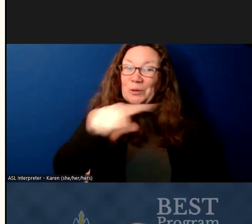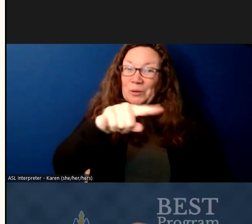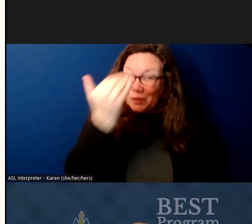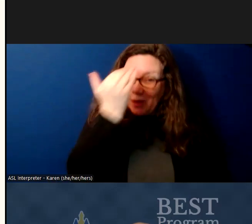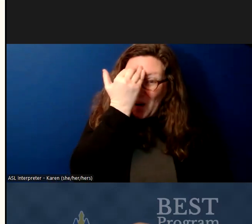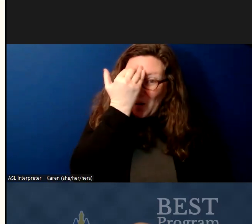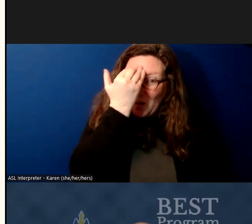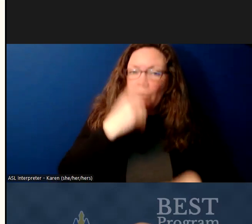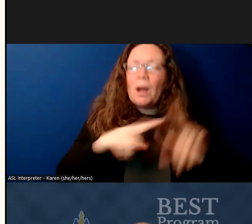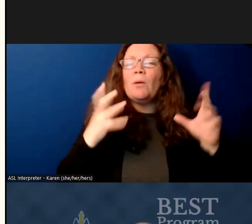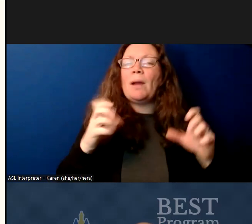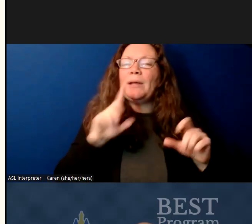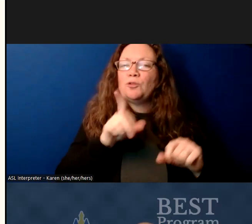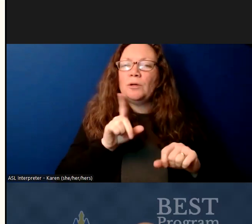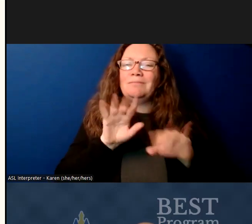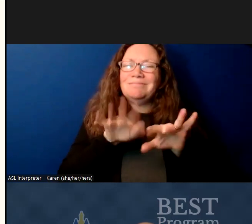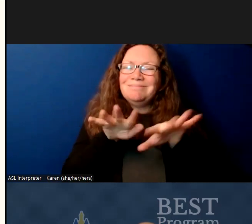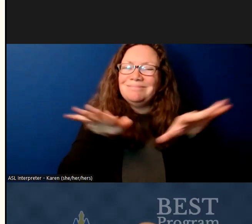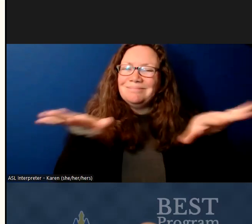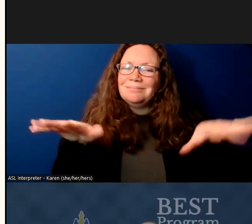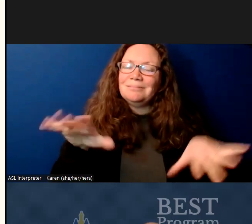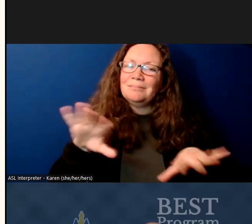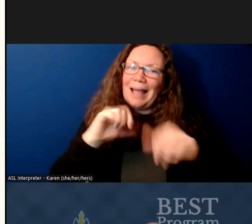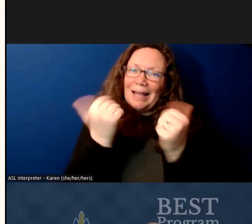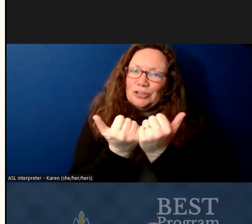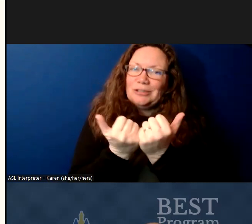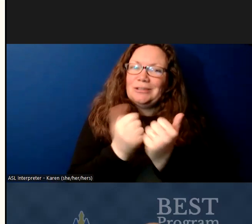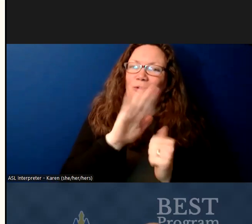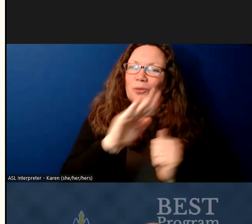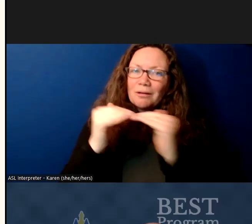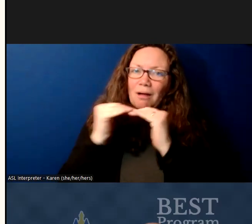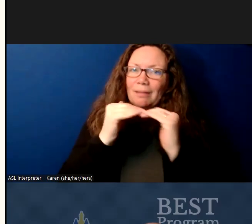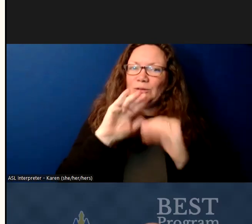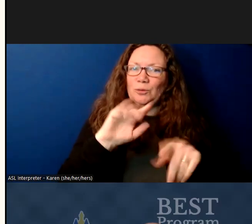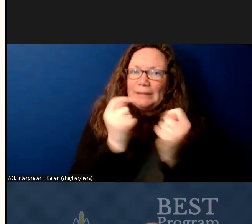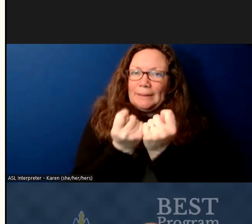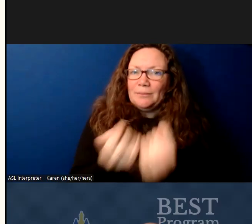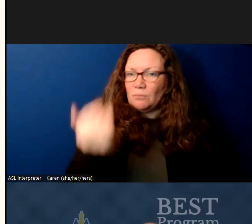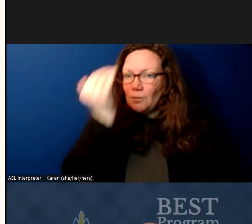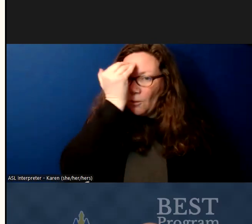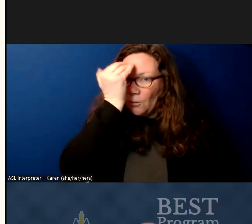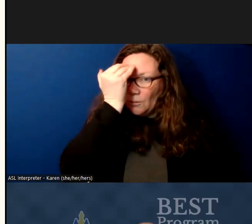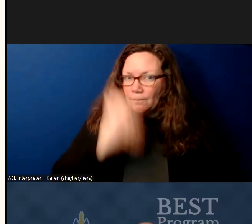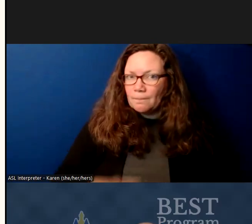helpful information. So point one of the actionable items